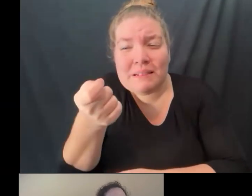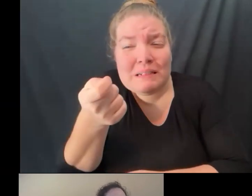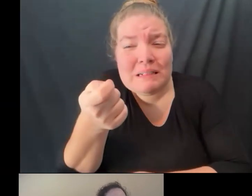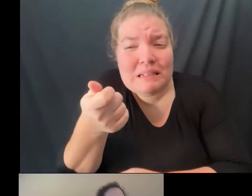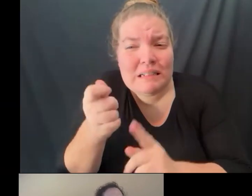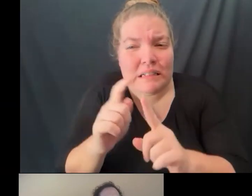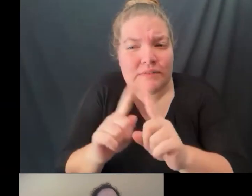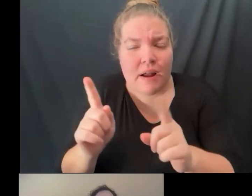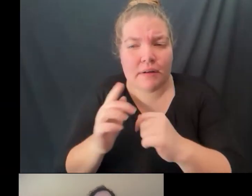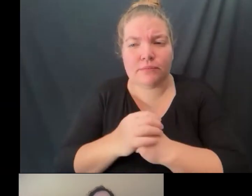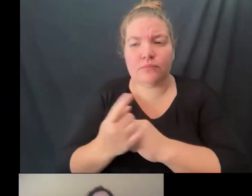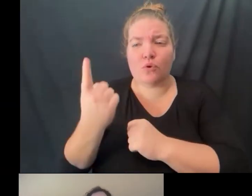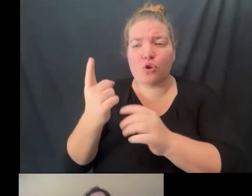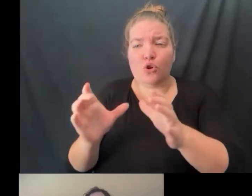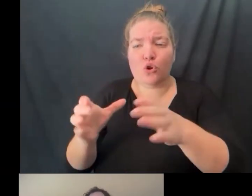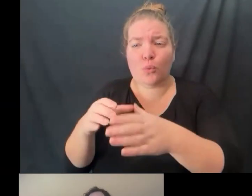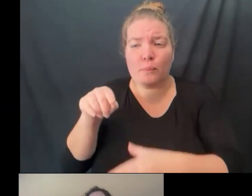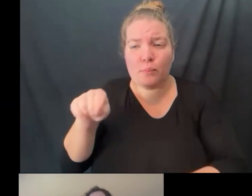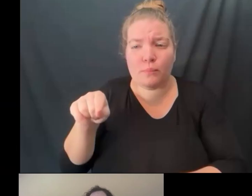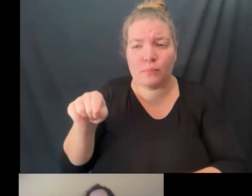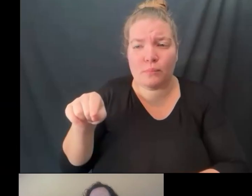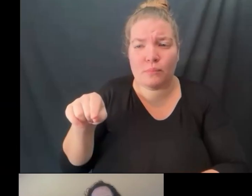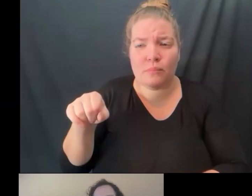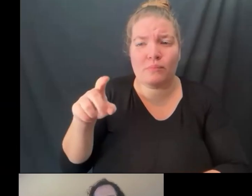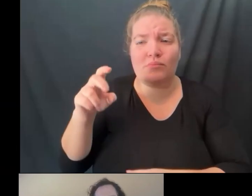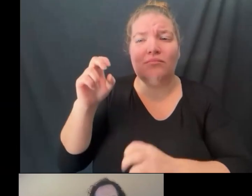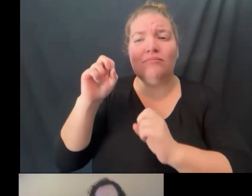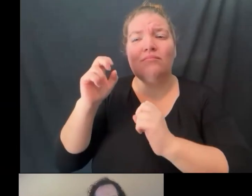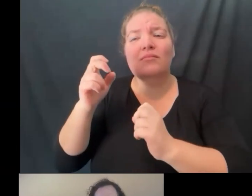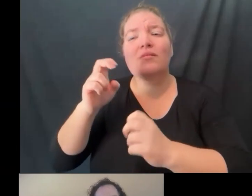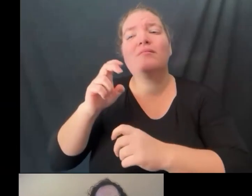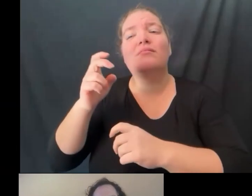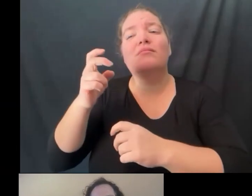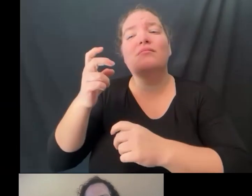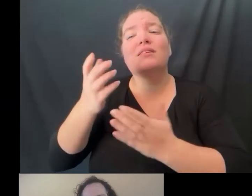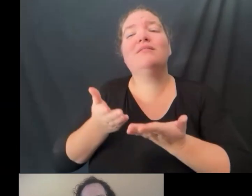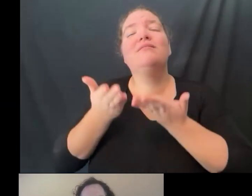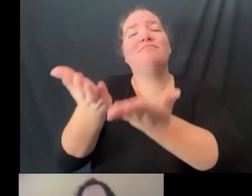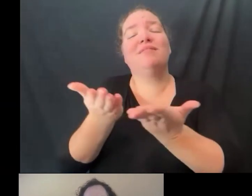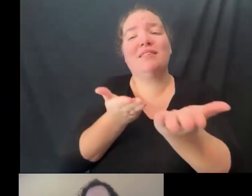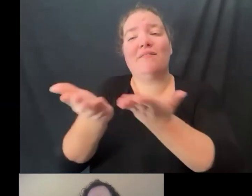There's two groups. One is called Transportation Service Providers, which are often known as TSPs.